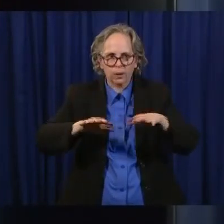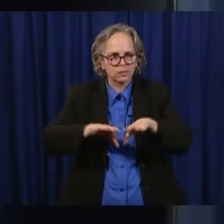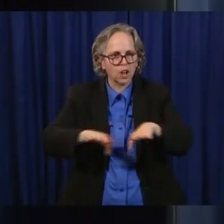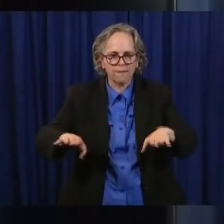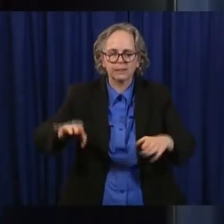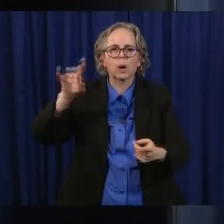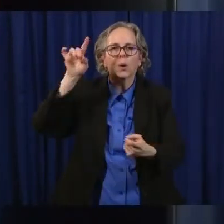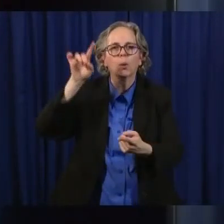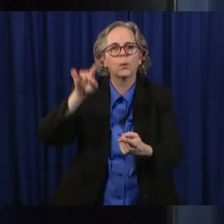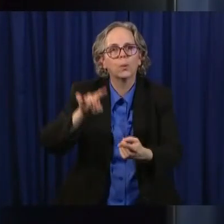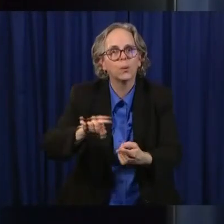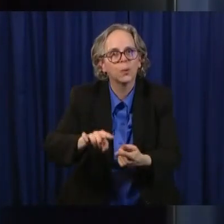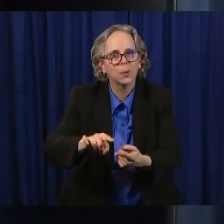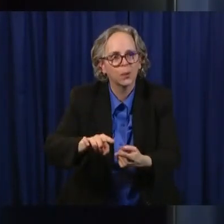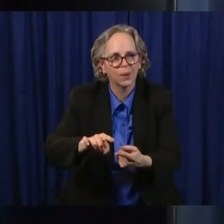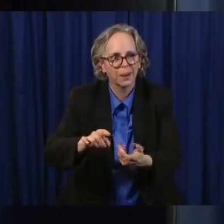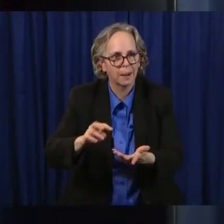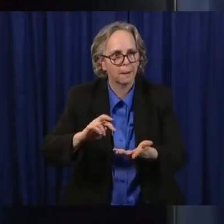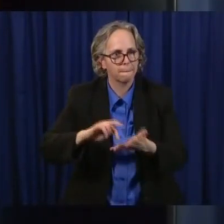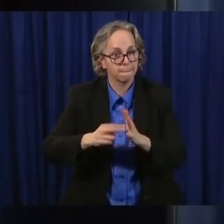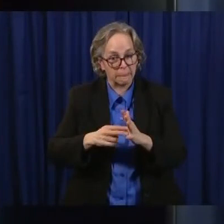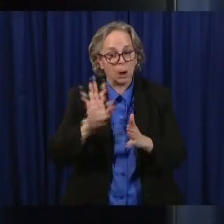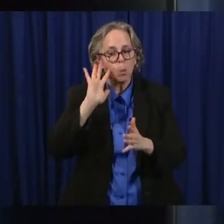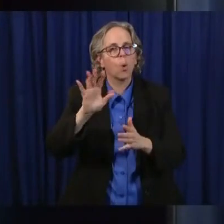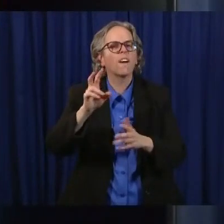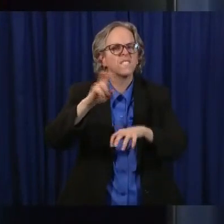IF YOU REDUCE THE NUMBER OF DROPLETS THAT HAVE VIRUSES,